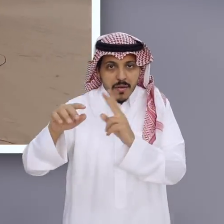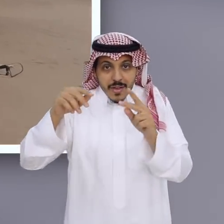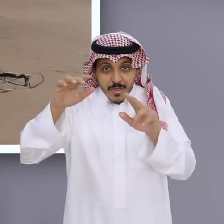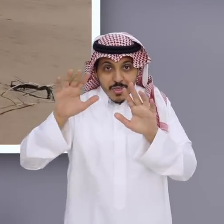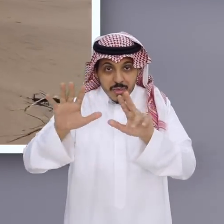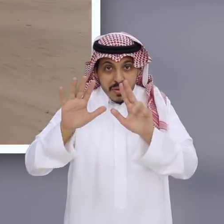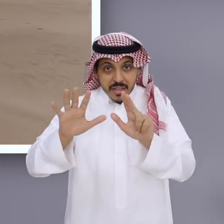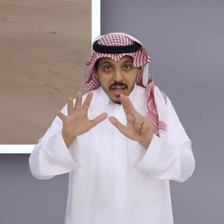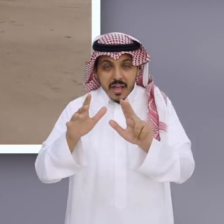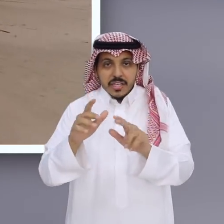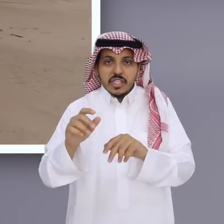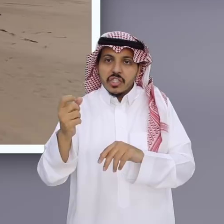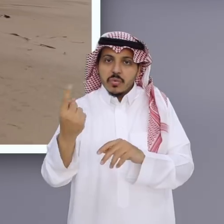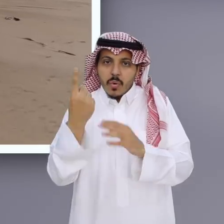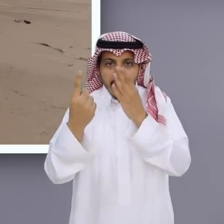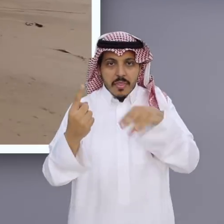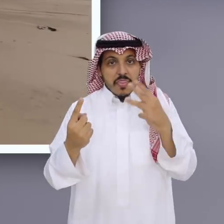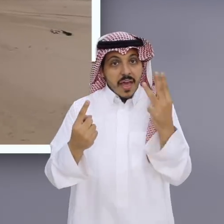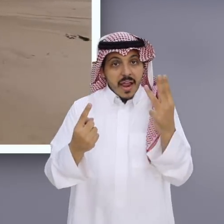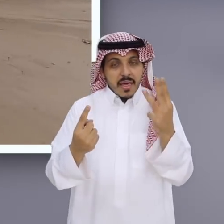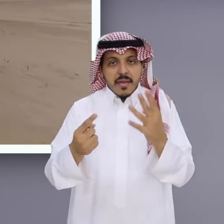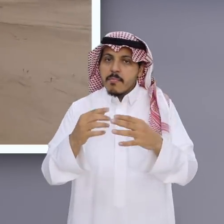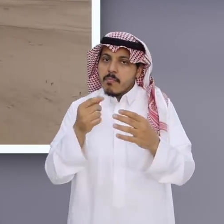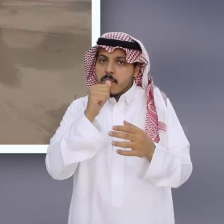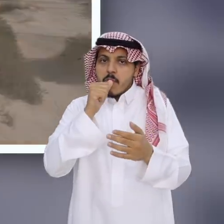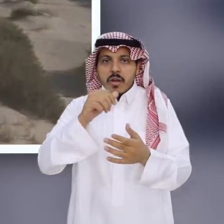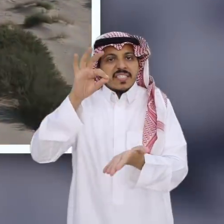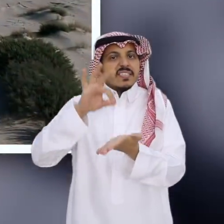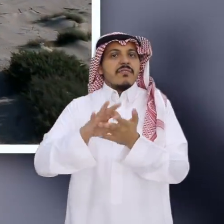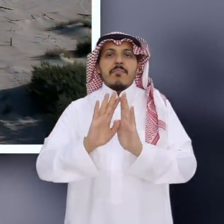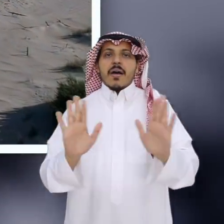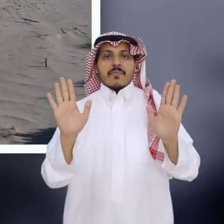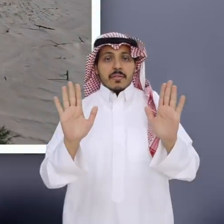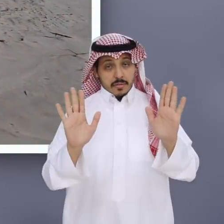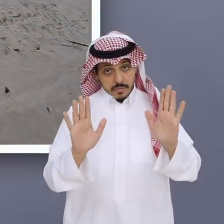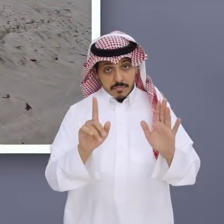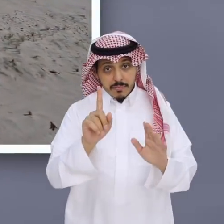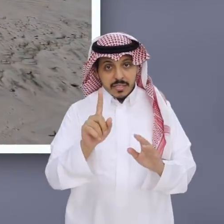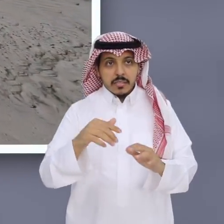But zero day was postponed to 2019 without giving specific date.